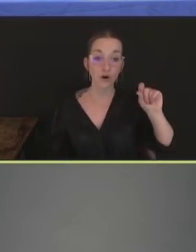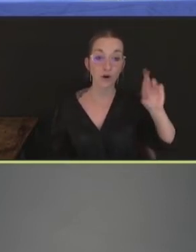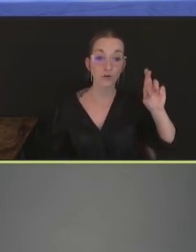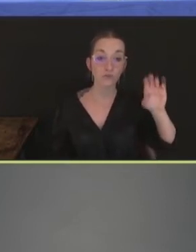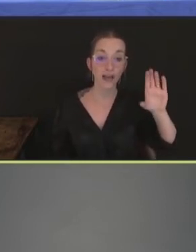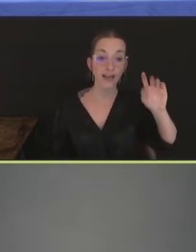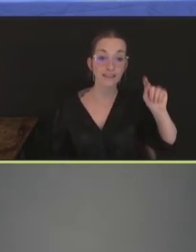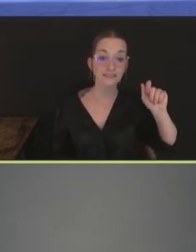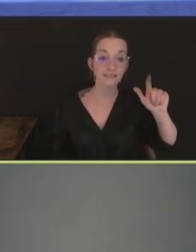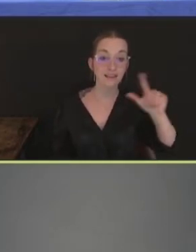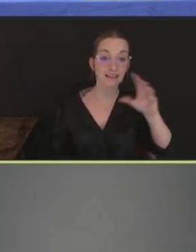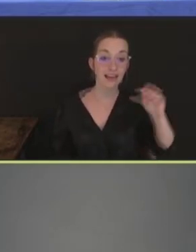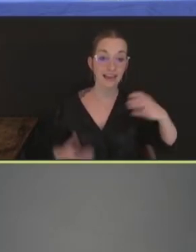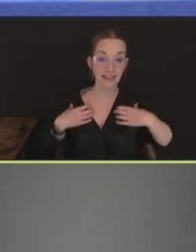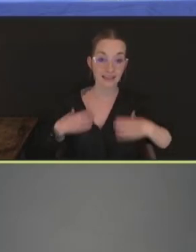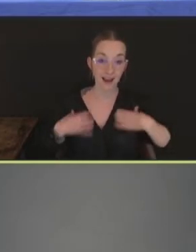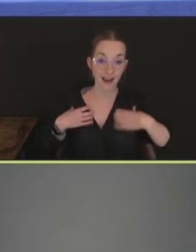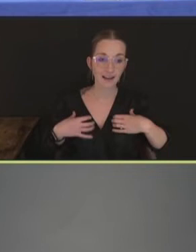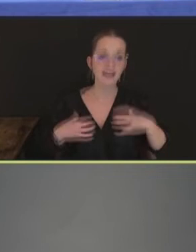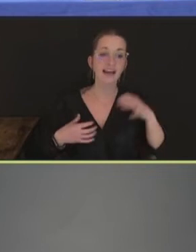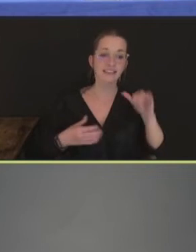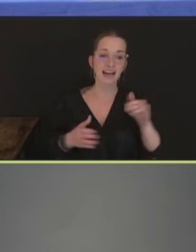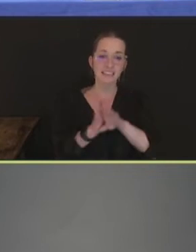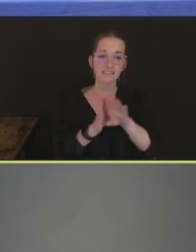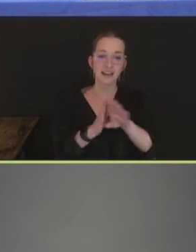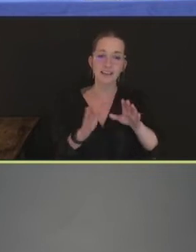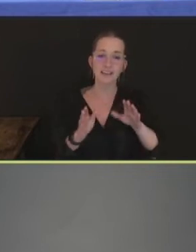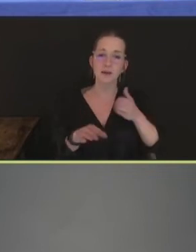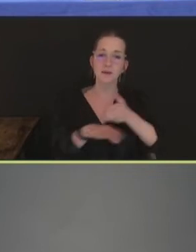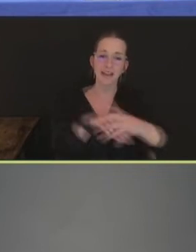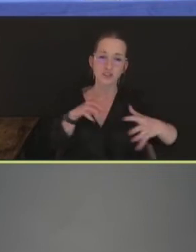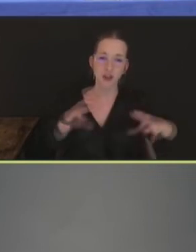an accumulation of genetic mutations that occur with age.